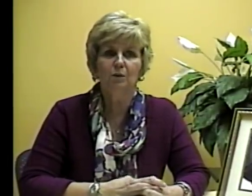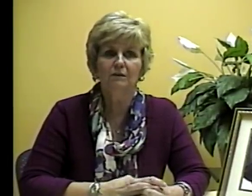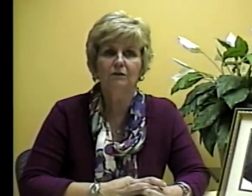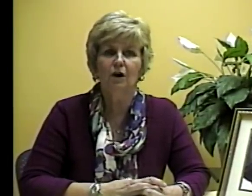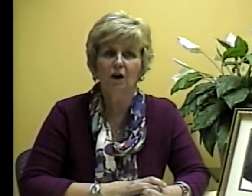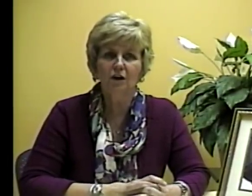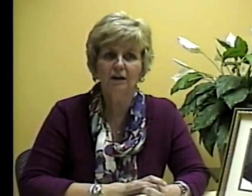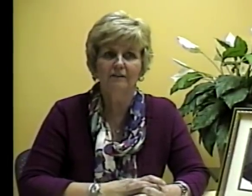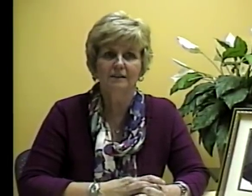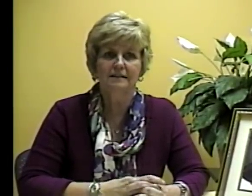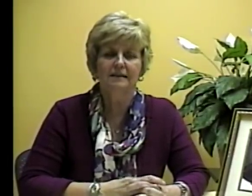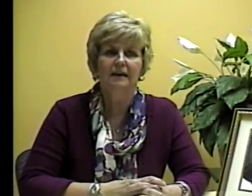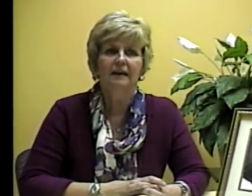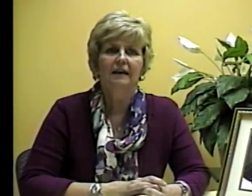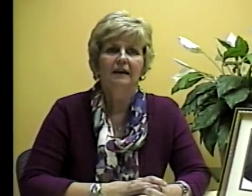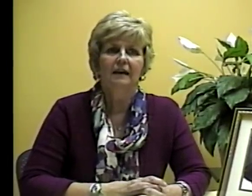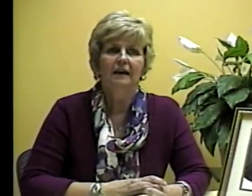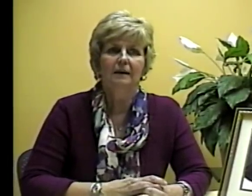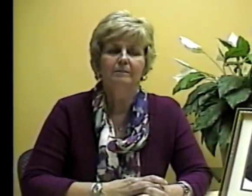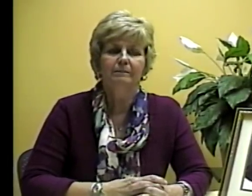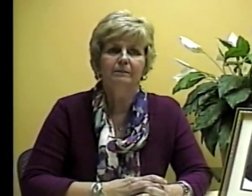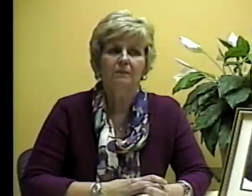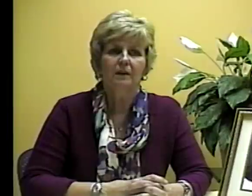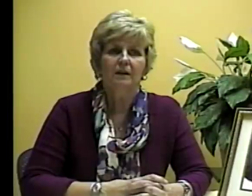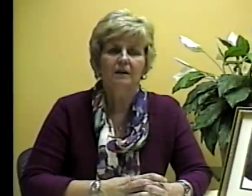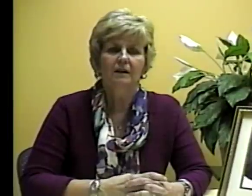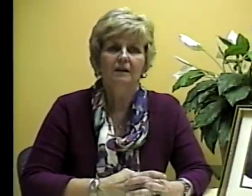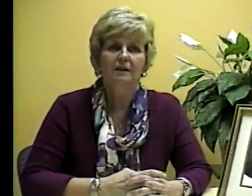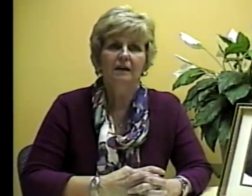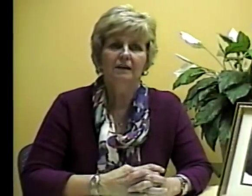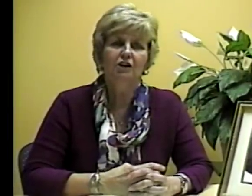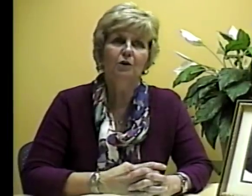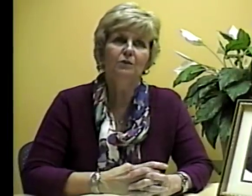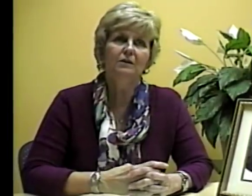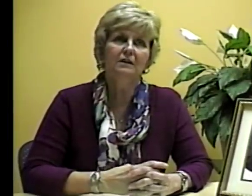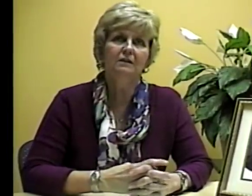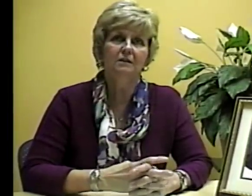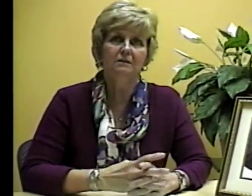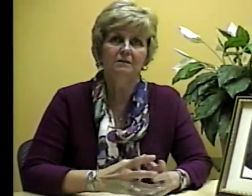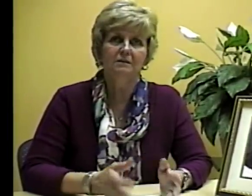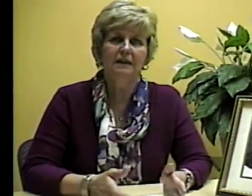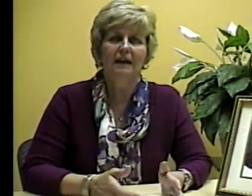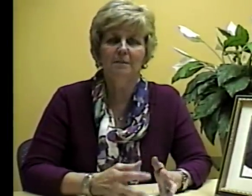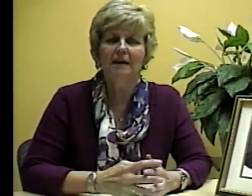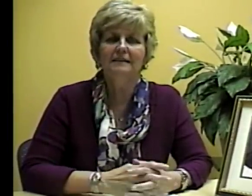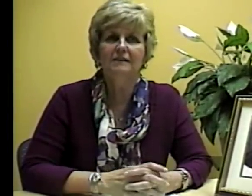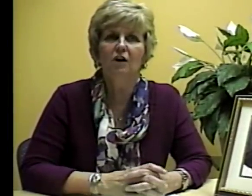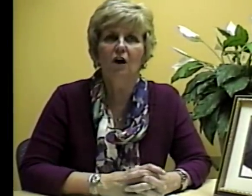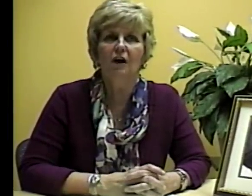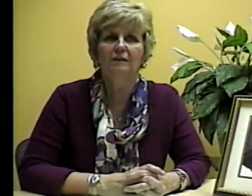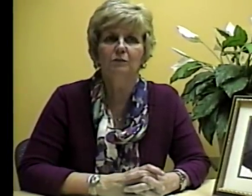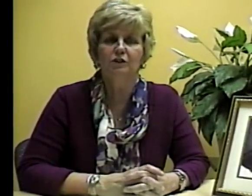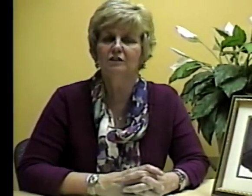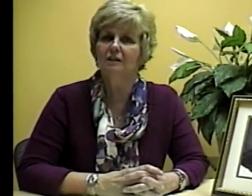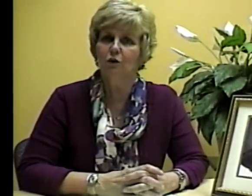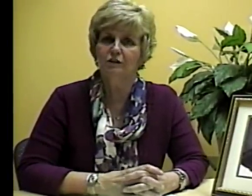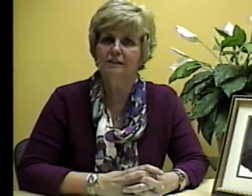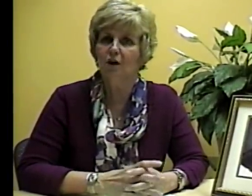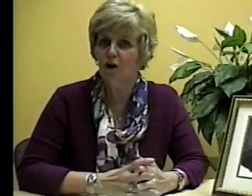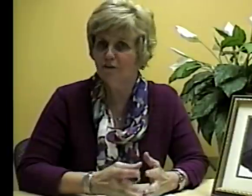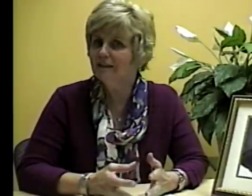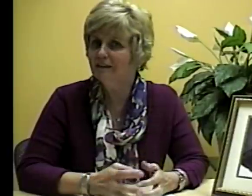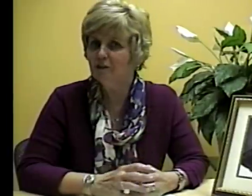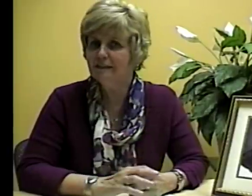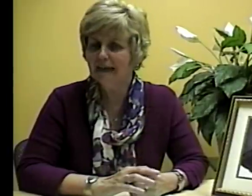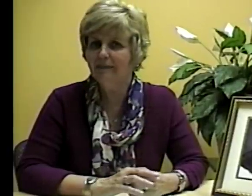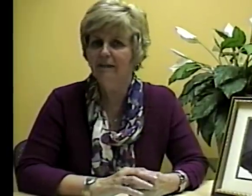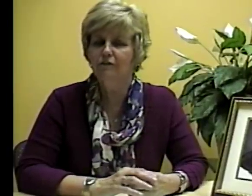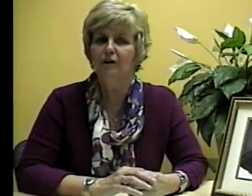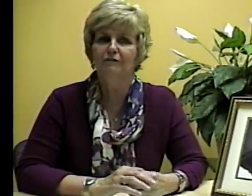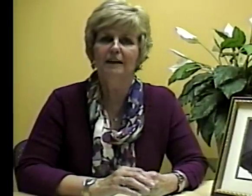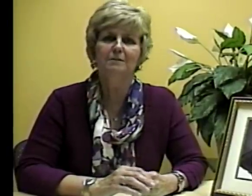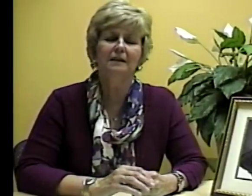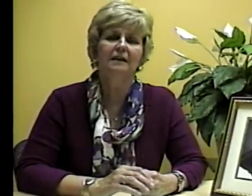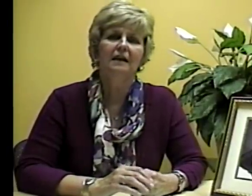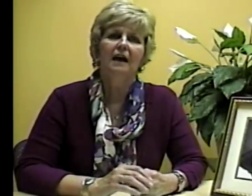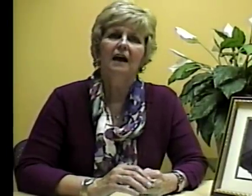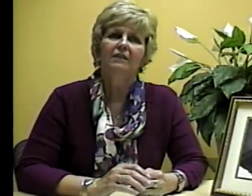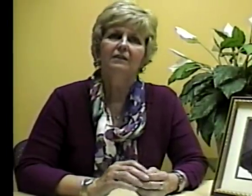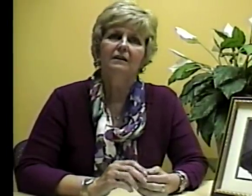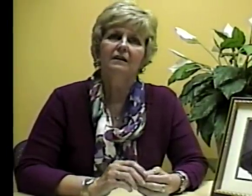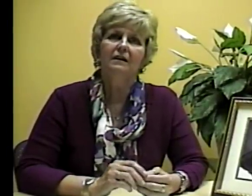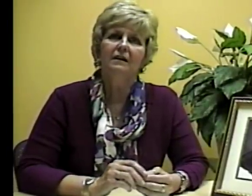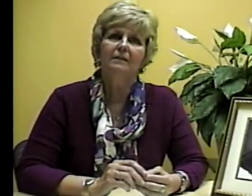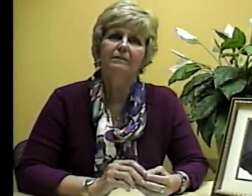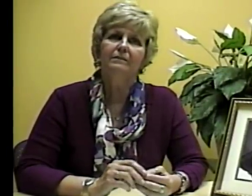for all of us. Now that Matt is gone, which is a hard, sad thing for our family, my other